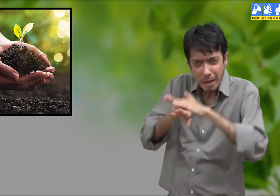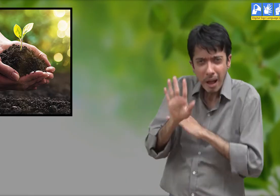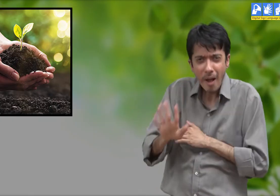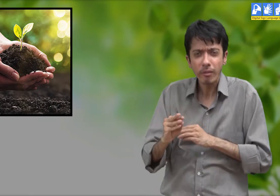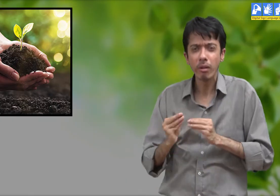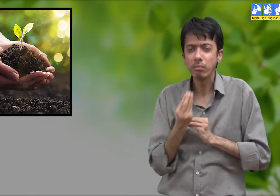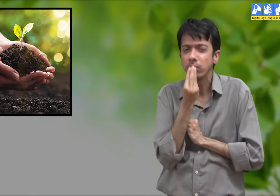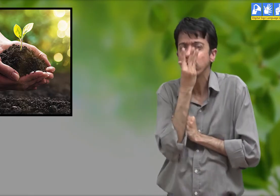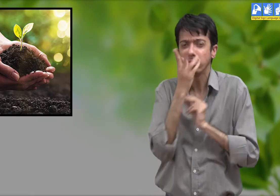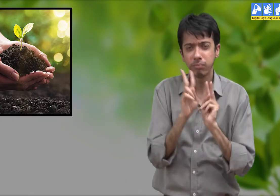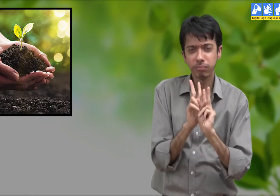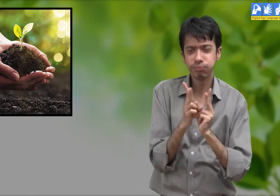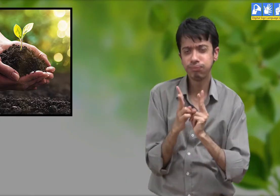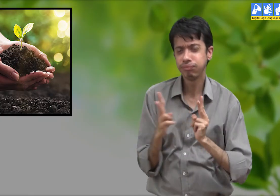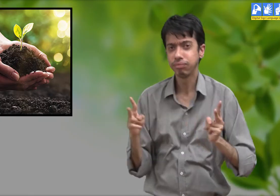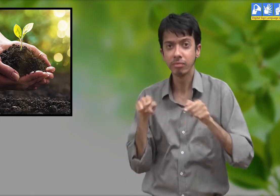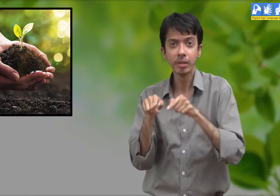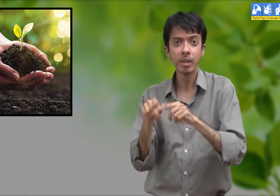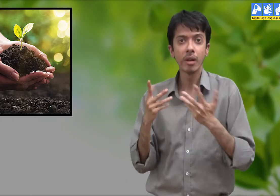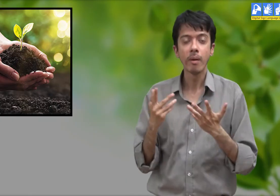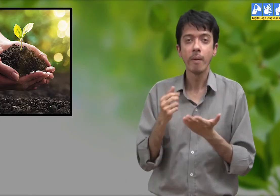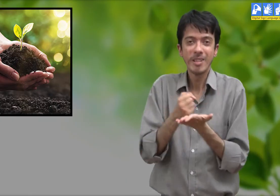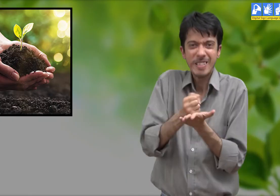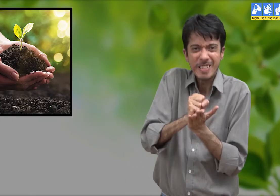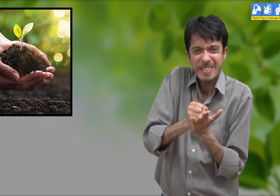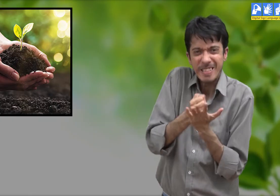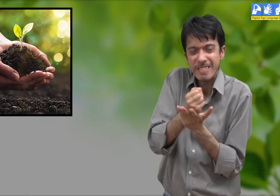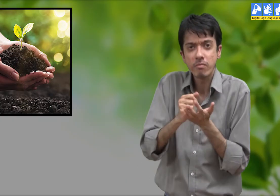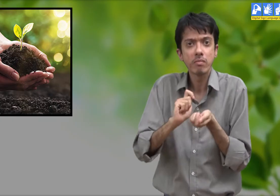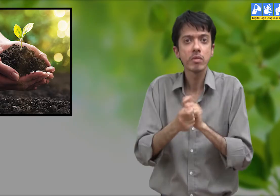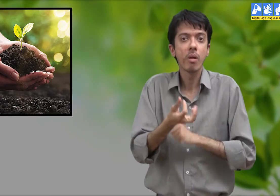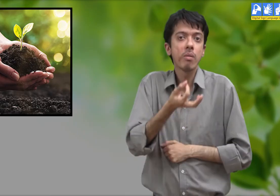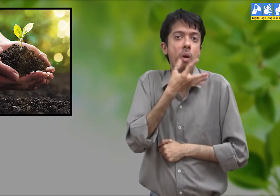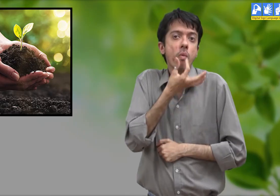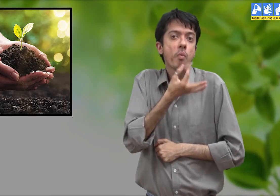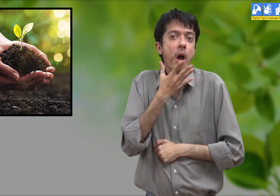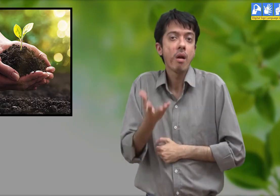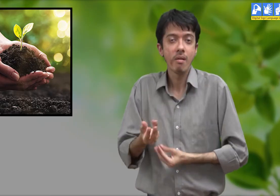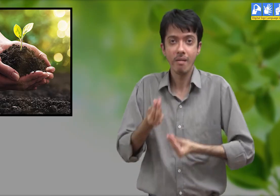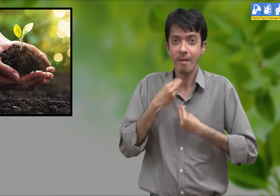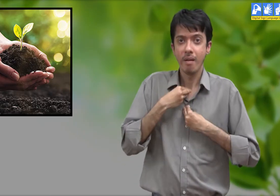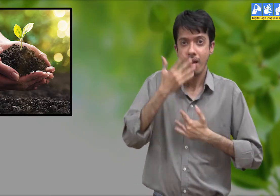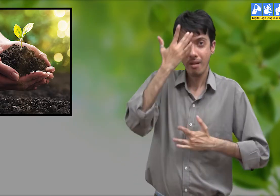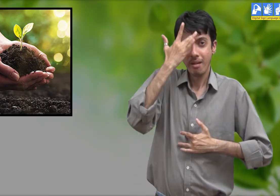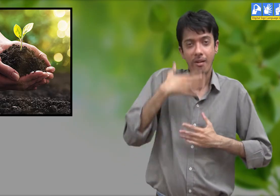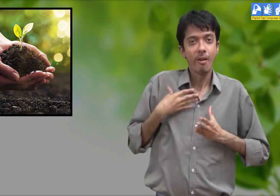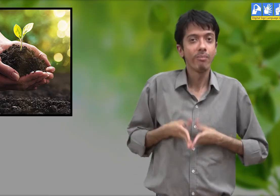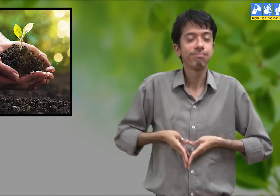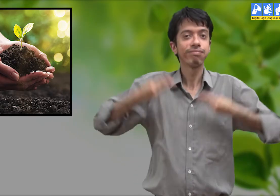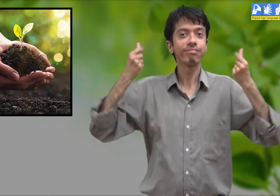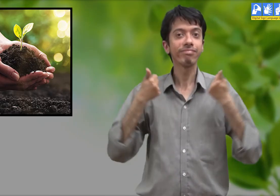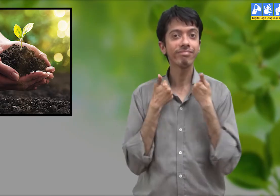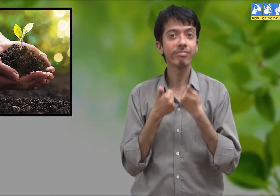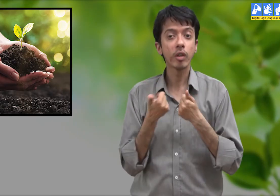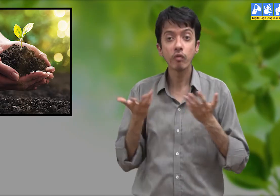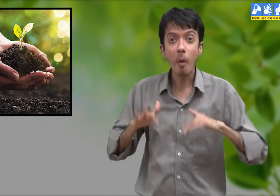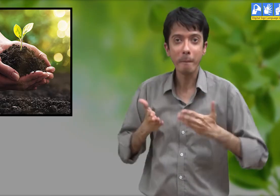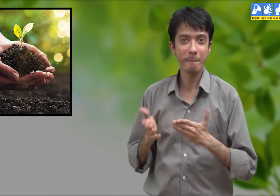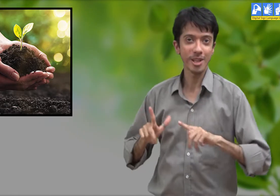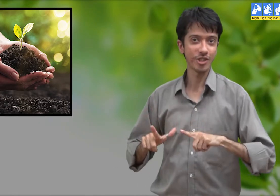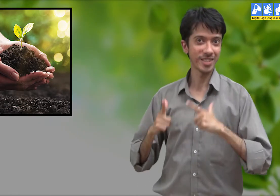There are different plants and trees in the forest which are used for medicinal purpose.